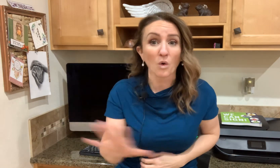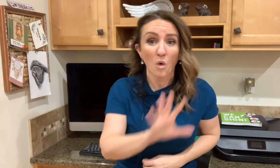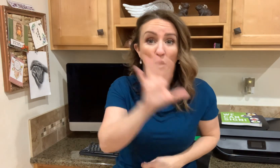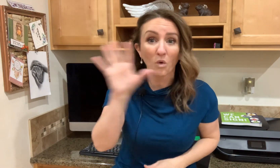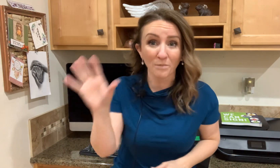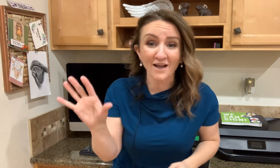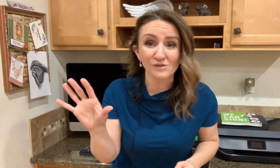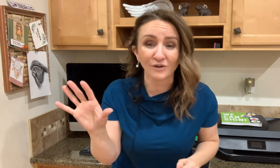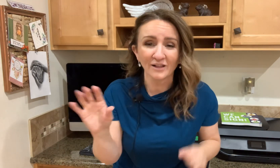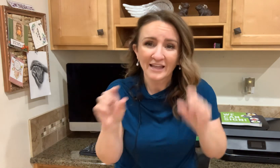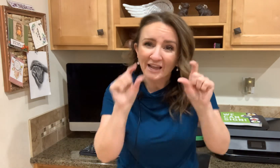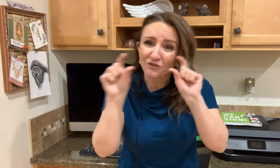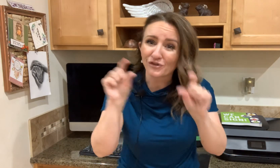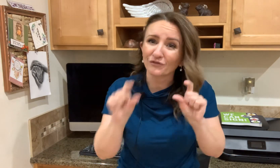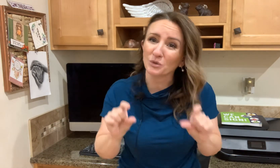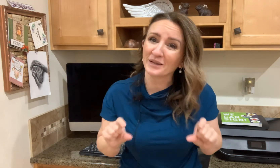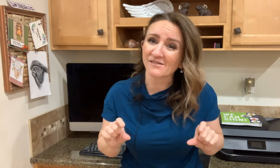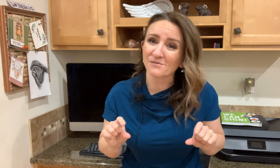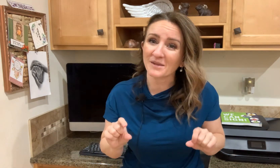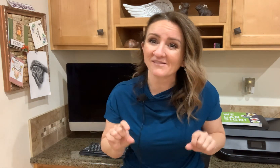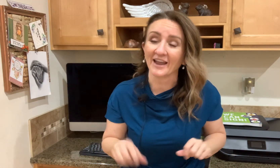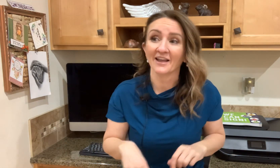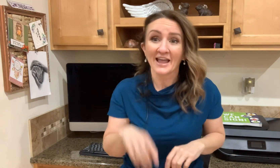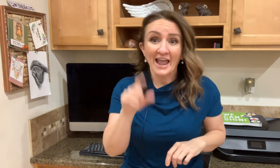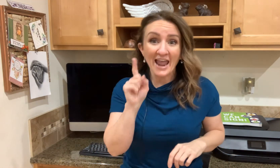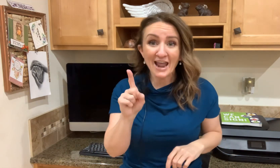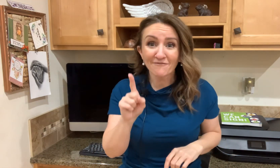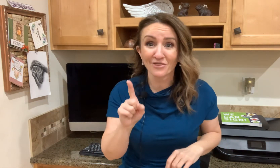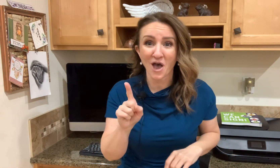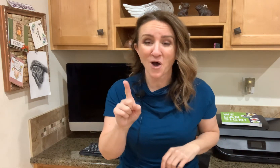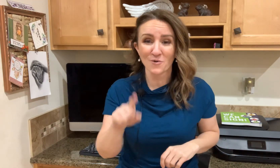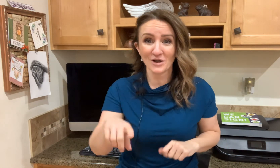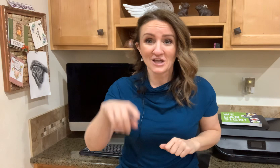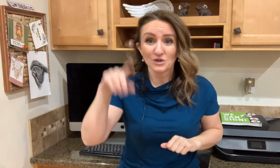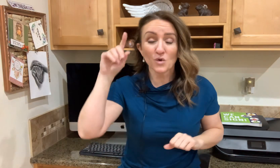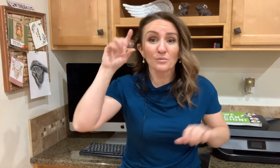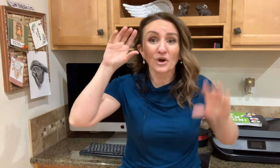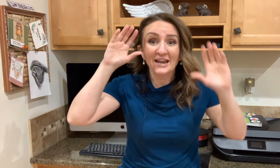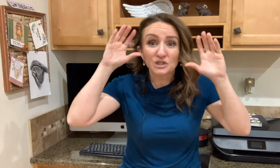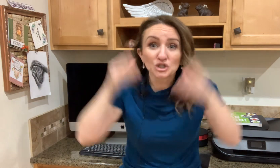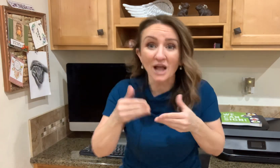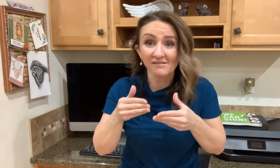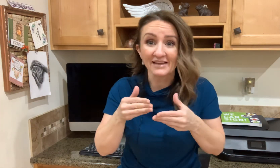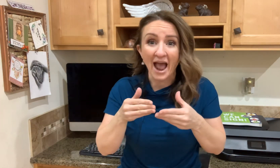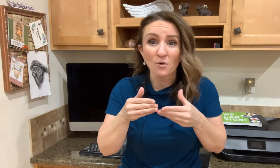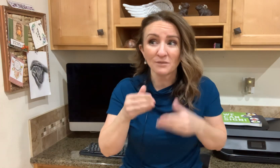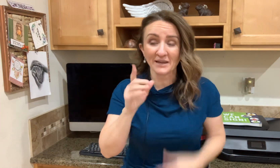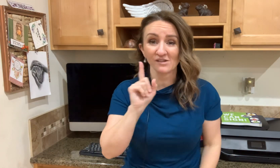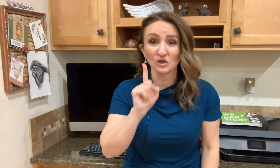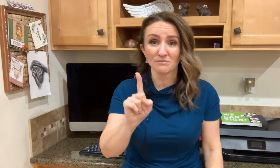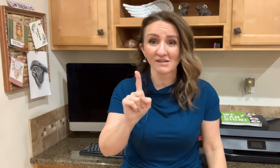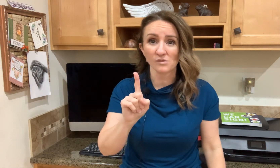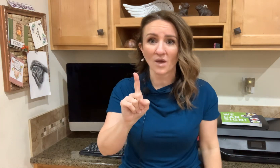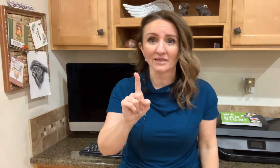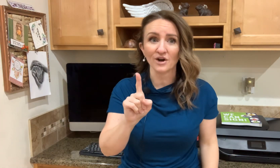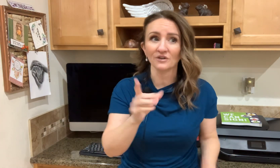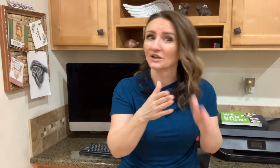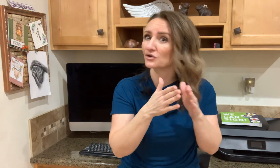whole puzzle if there's a few pieces missing. If, though, your brain shuts down cuz you've missed one letter then you're,